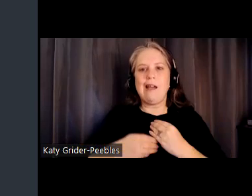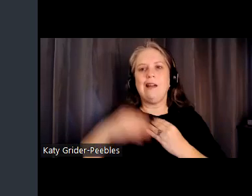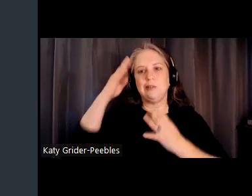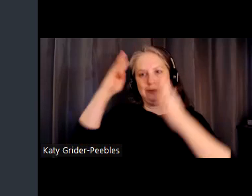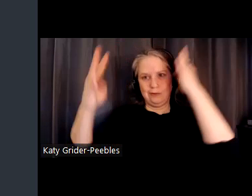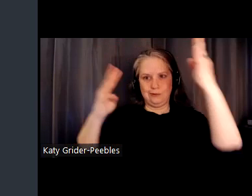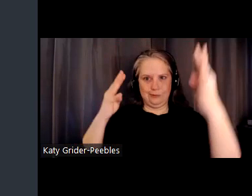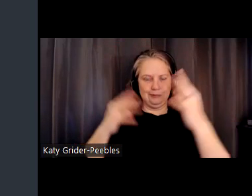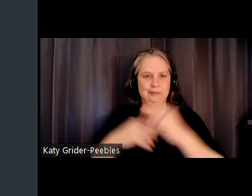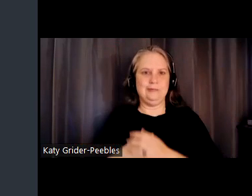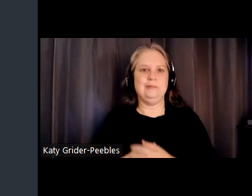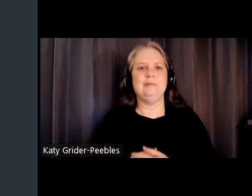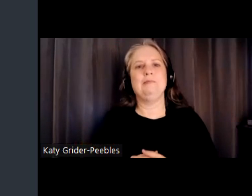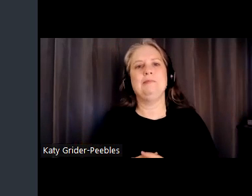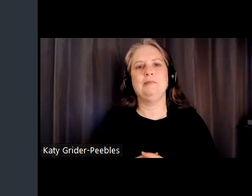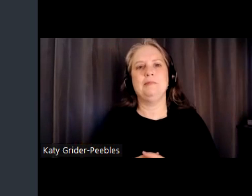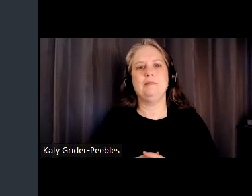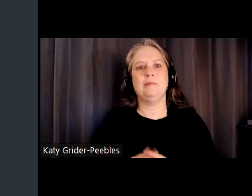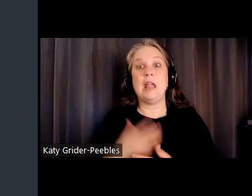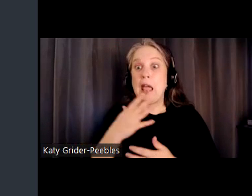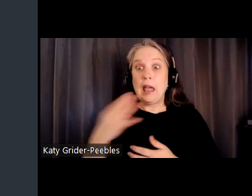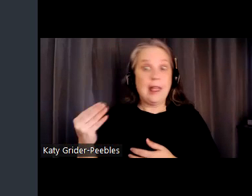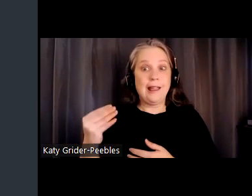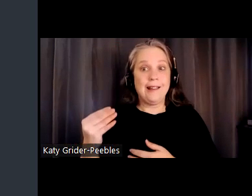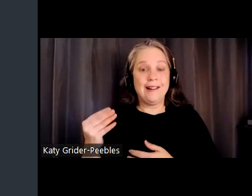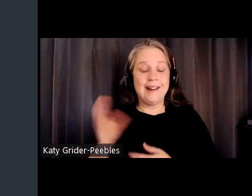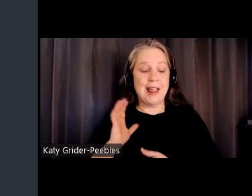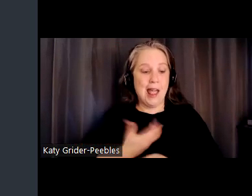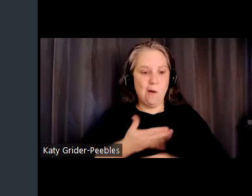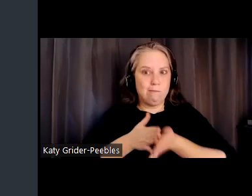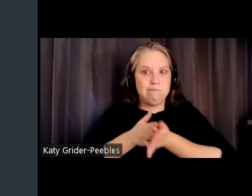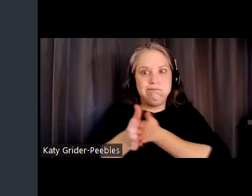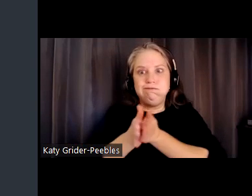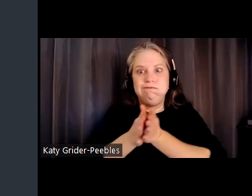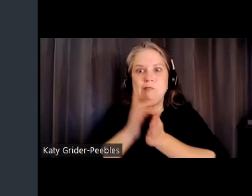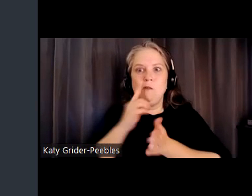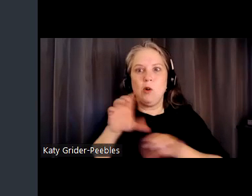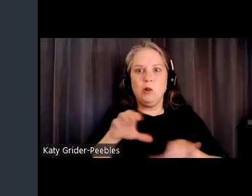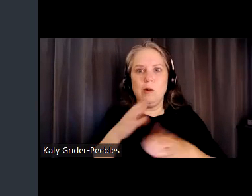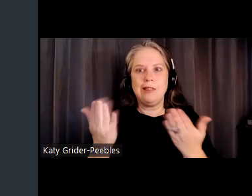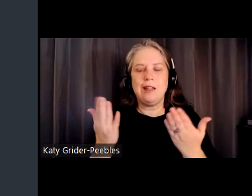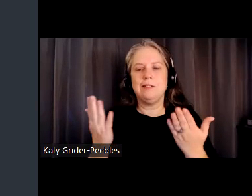It increases our fuel and fire for being able to do things. When we lose our individual